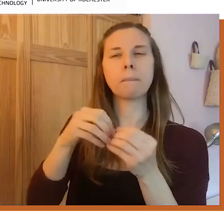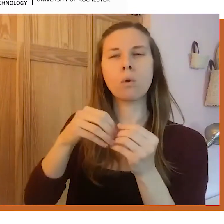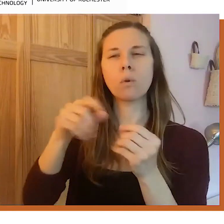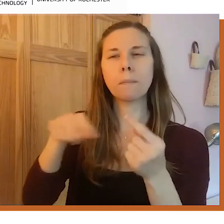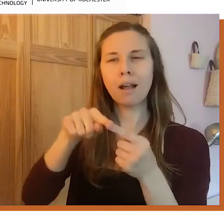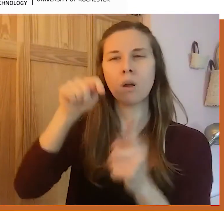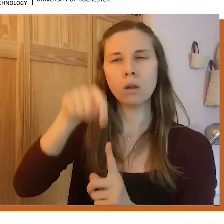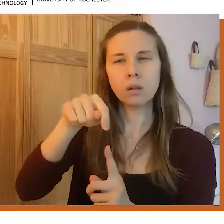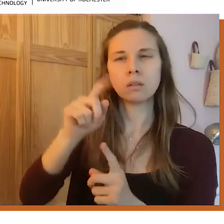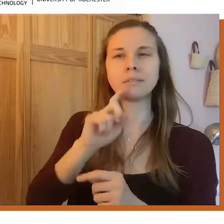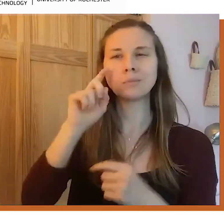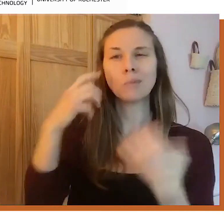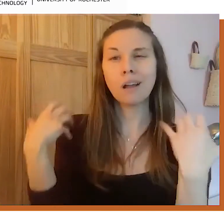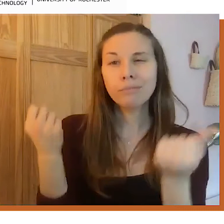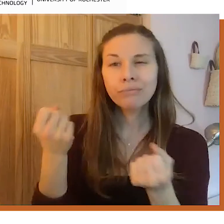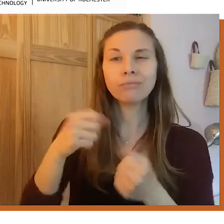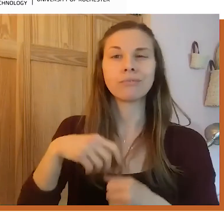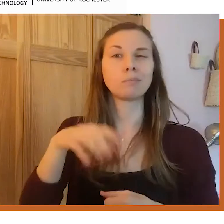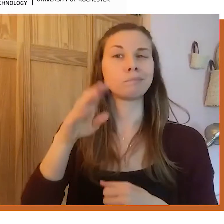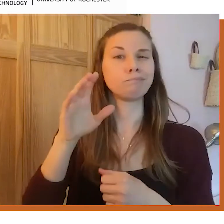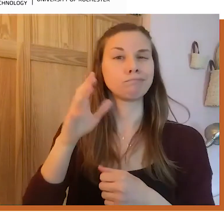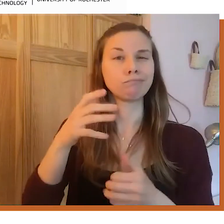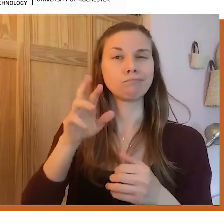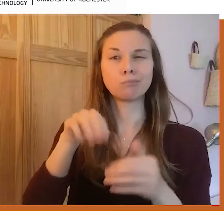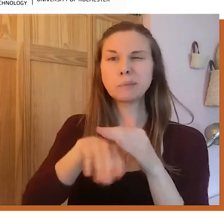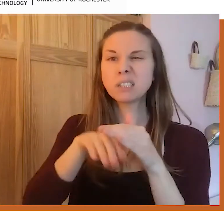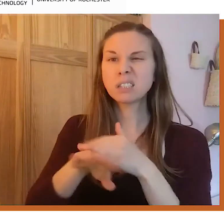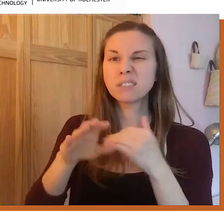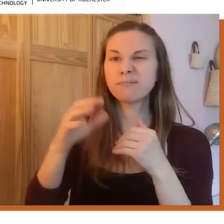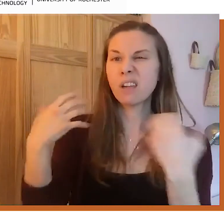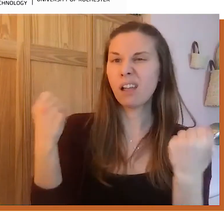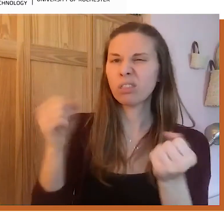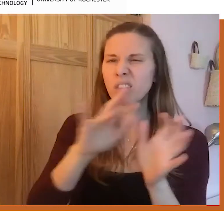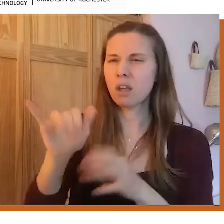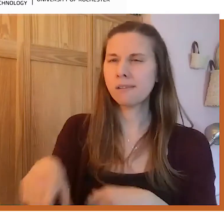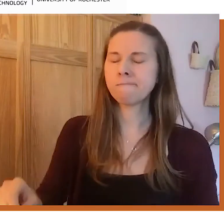but I'm more interested in women's health, Deaf women's health, and their access to health care...